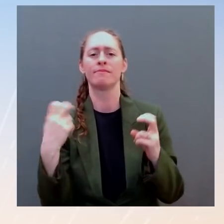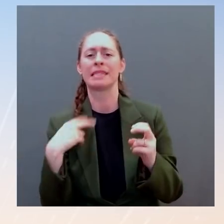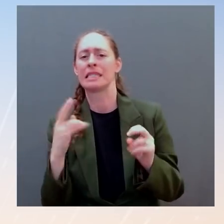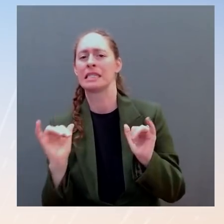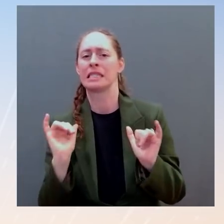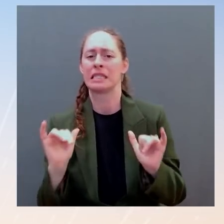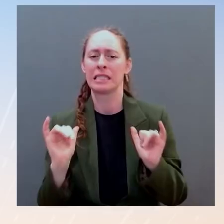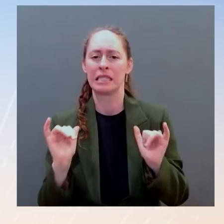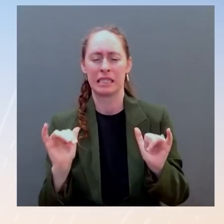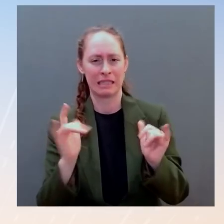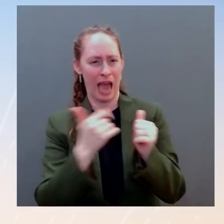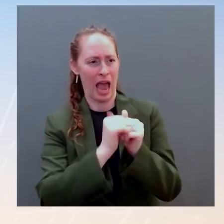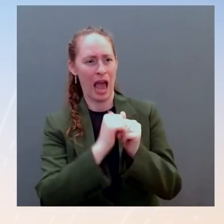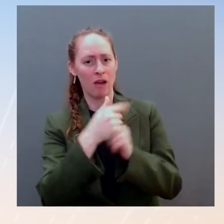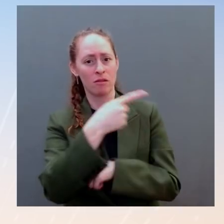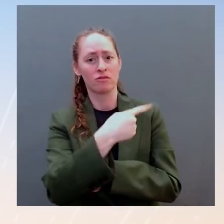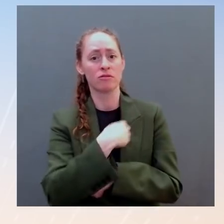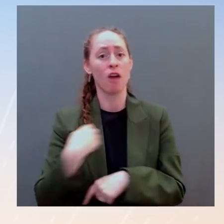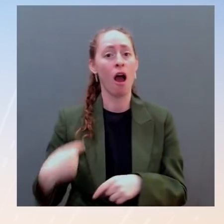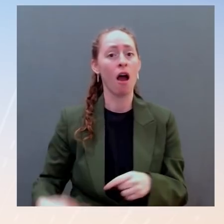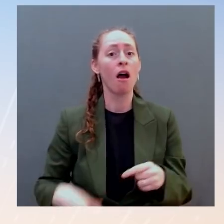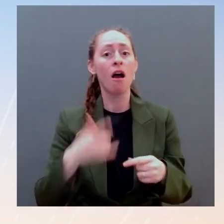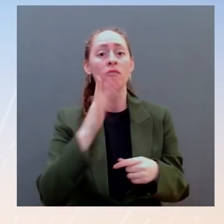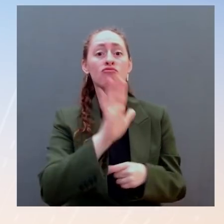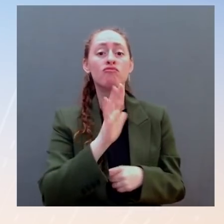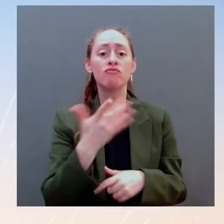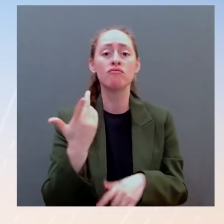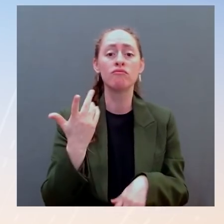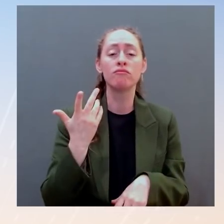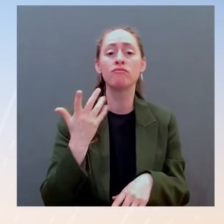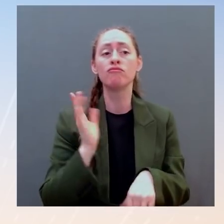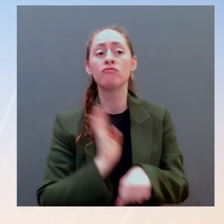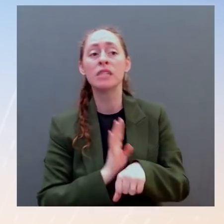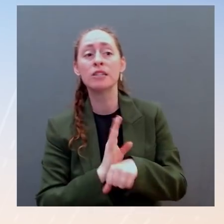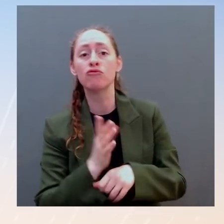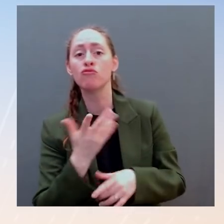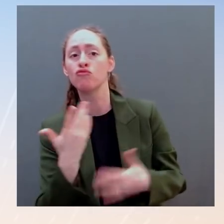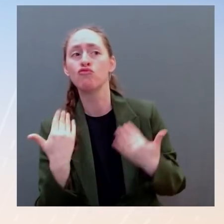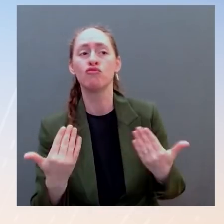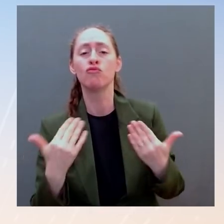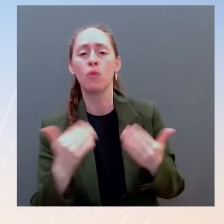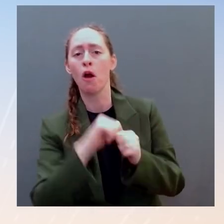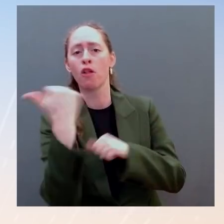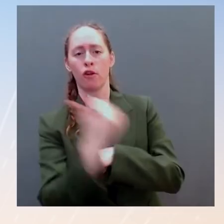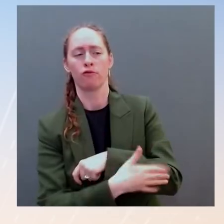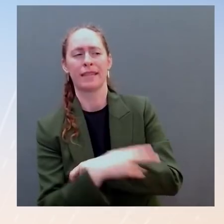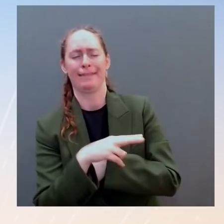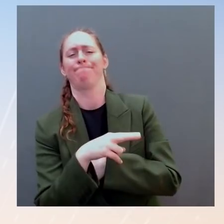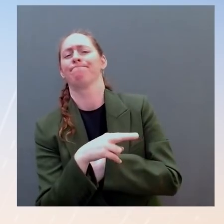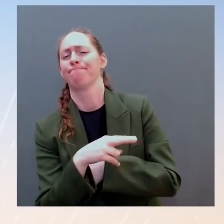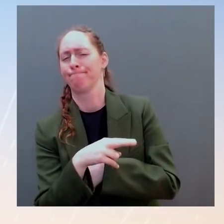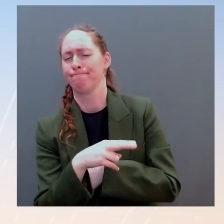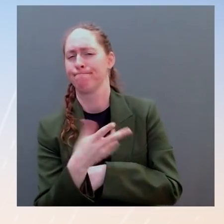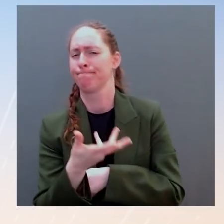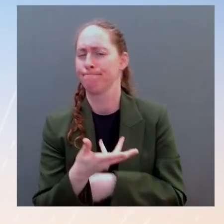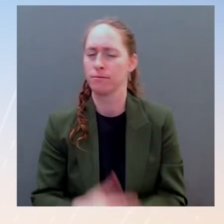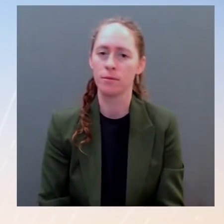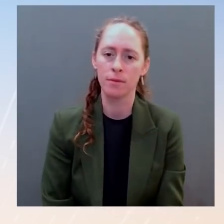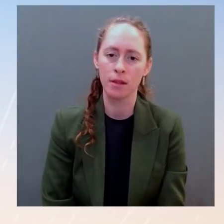The Press: So, can we look for some tariff reductions in some relatively short period of time?